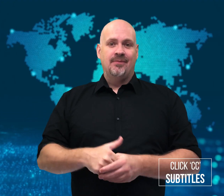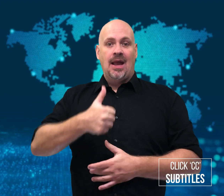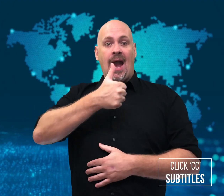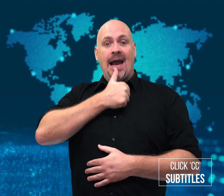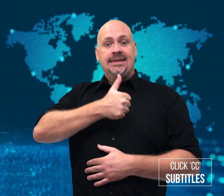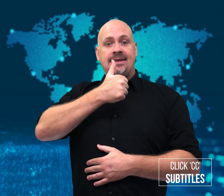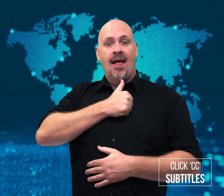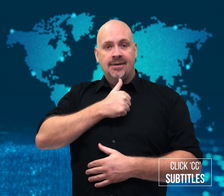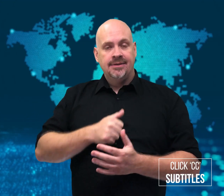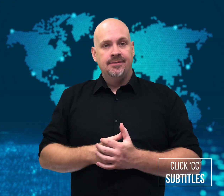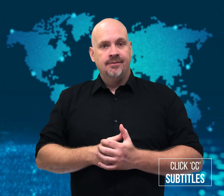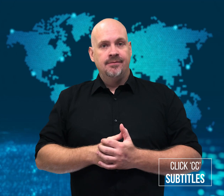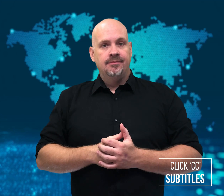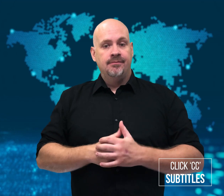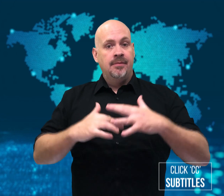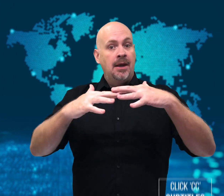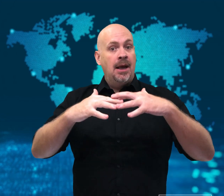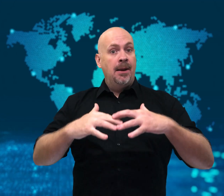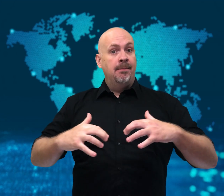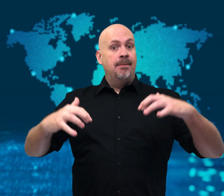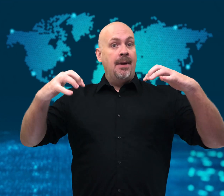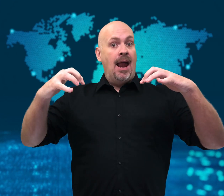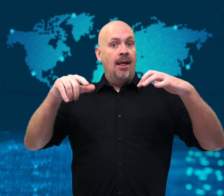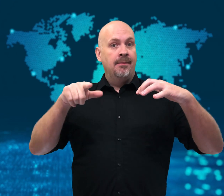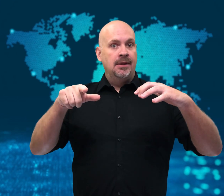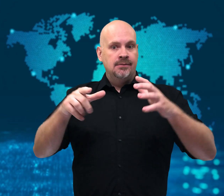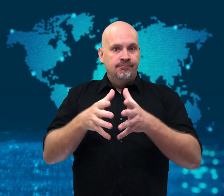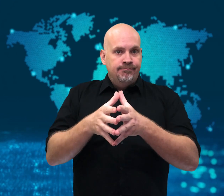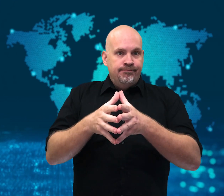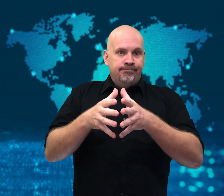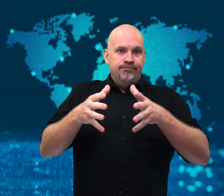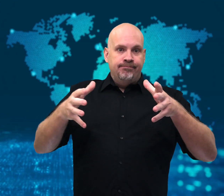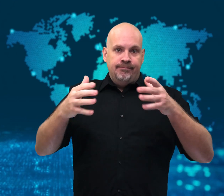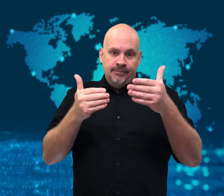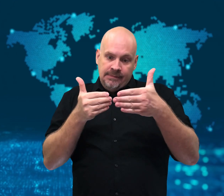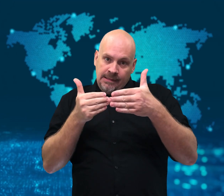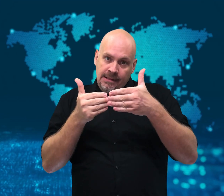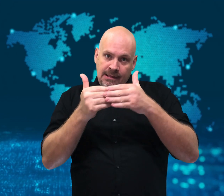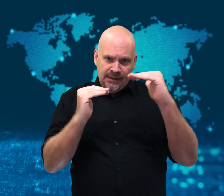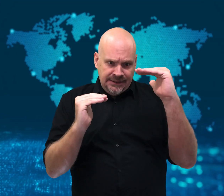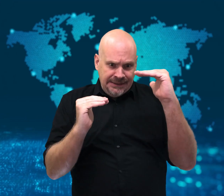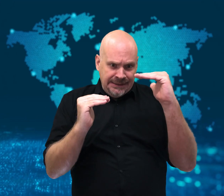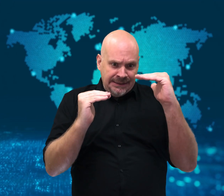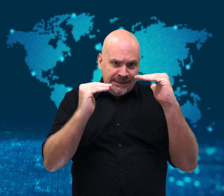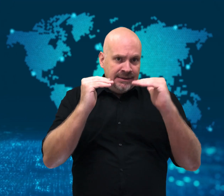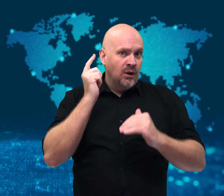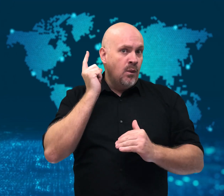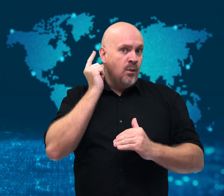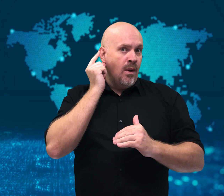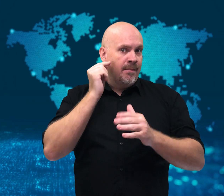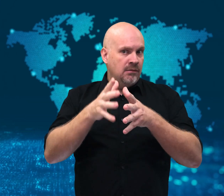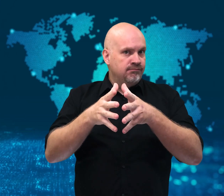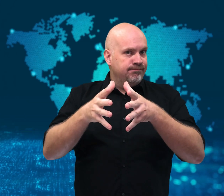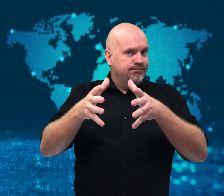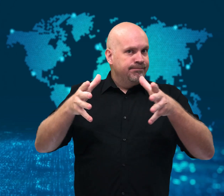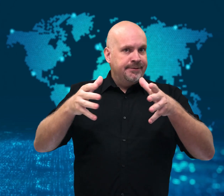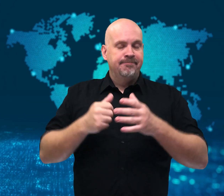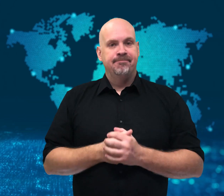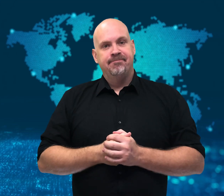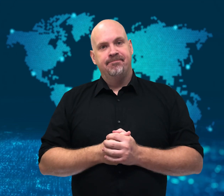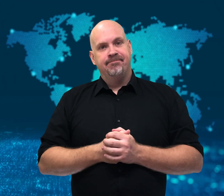Near female-majority Parliament.